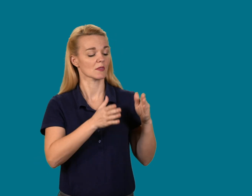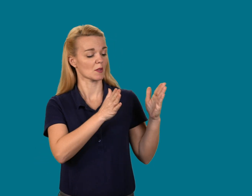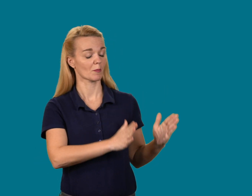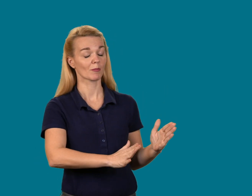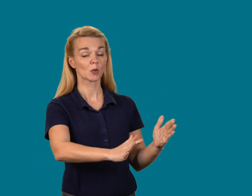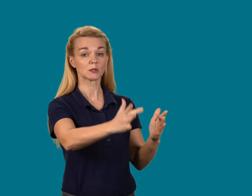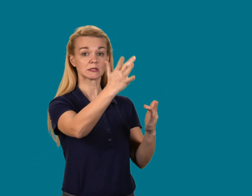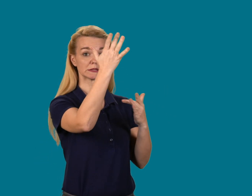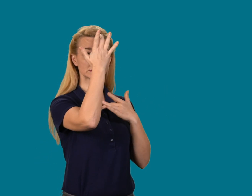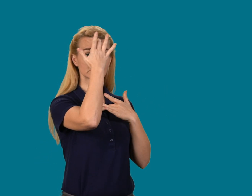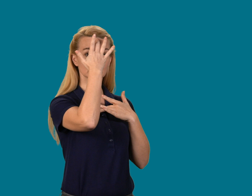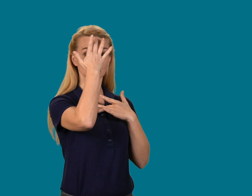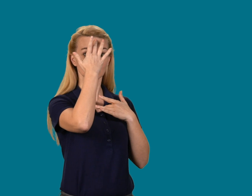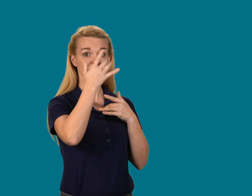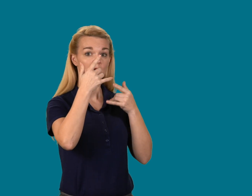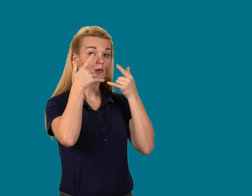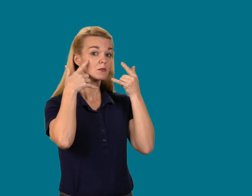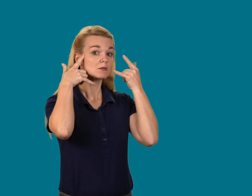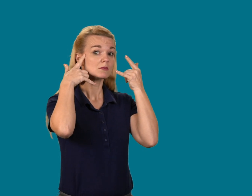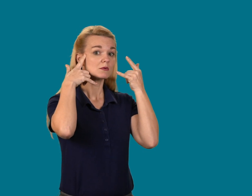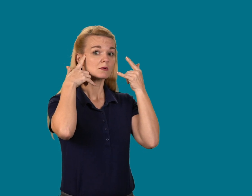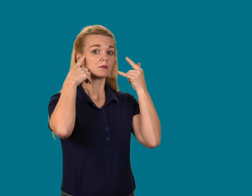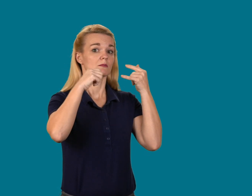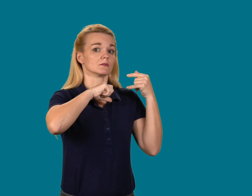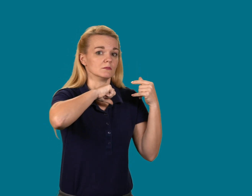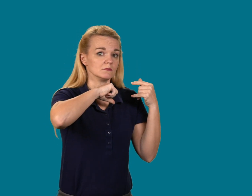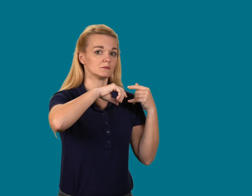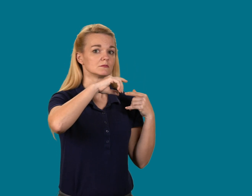It keeps droplets from the breath of the person